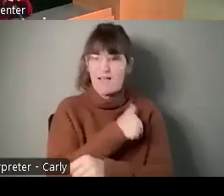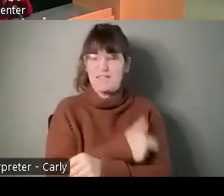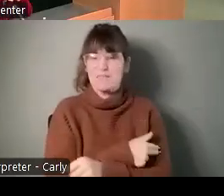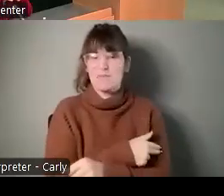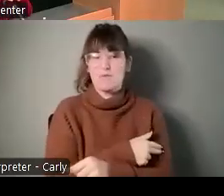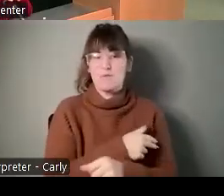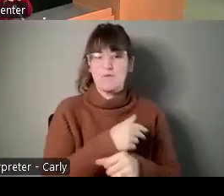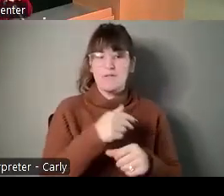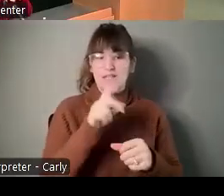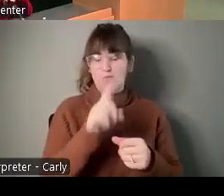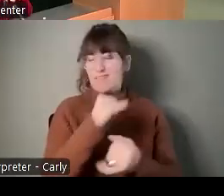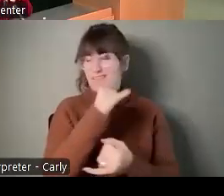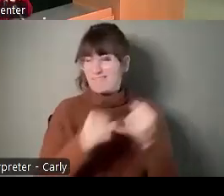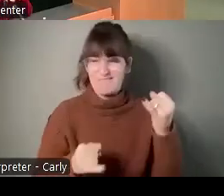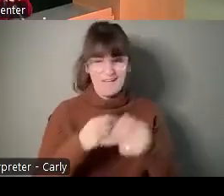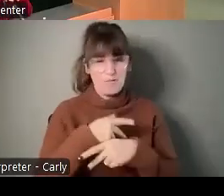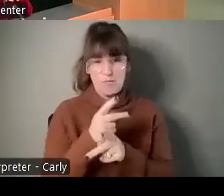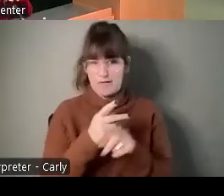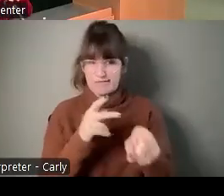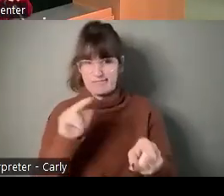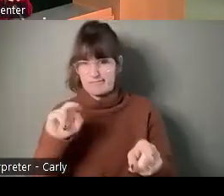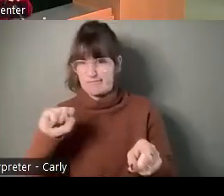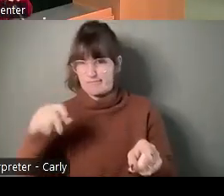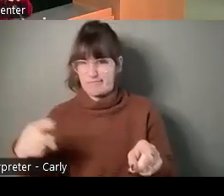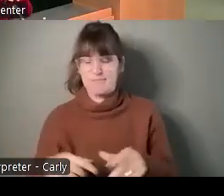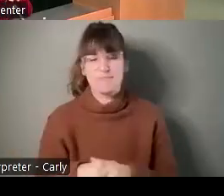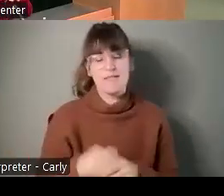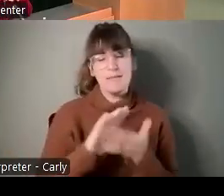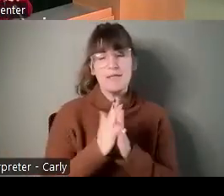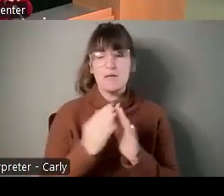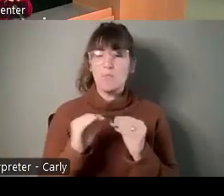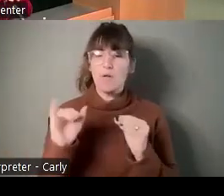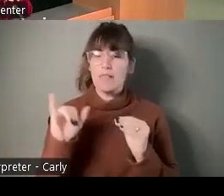the final product. And this is so helpful. It becomes a real showand tell in the last family